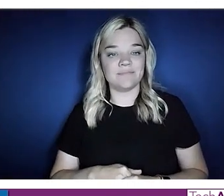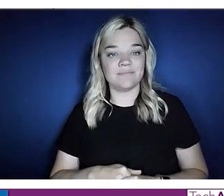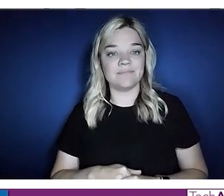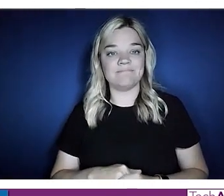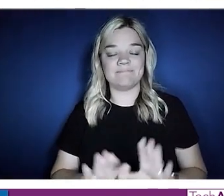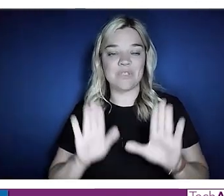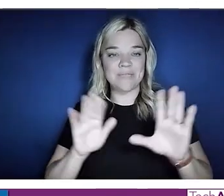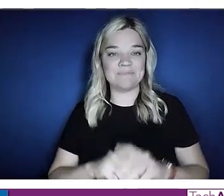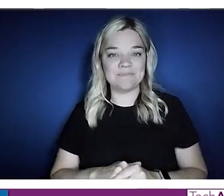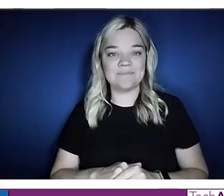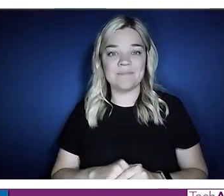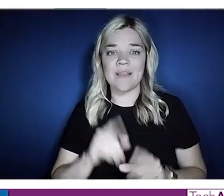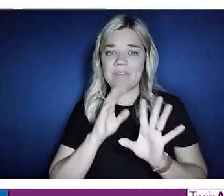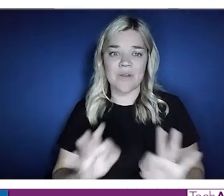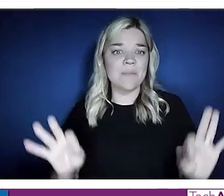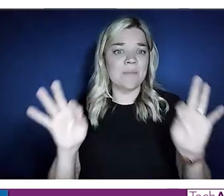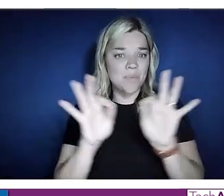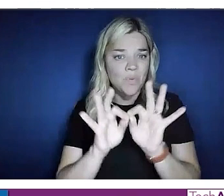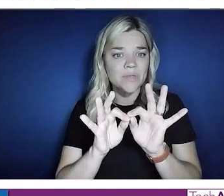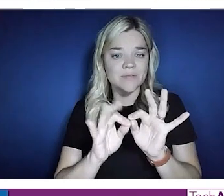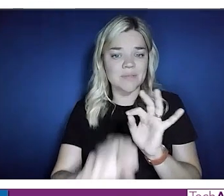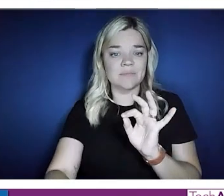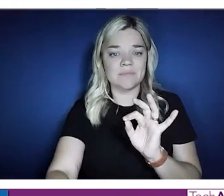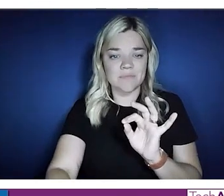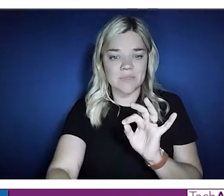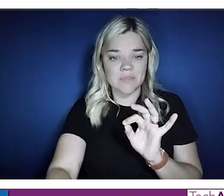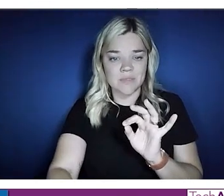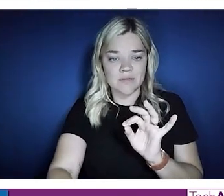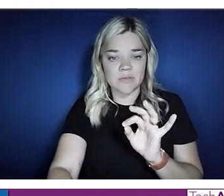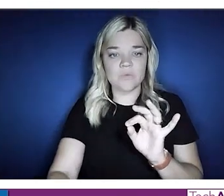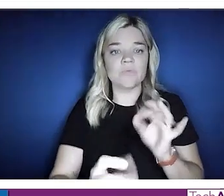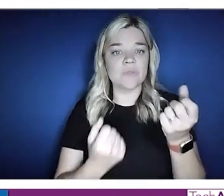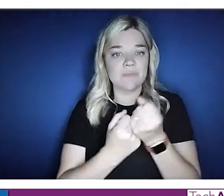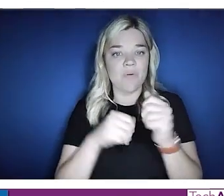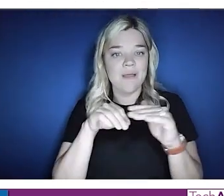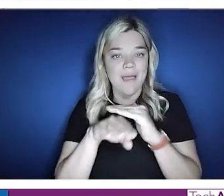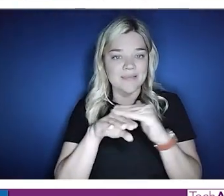Yeah, it's really important to kind of, you know, support access to those for like, keyboard